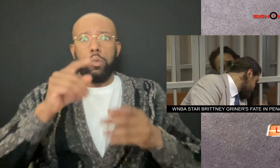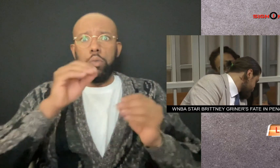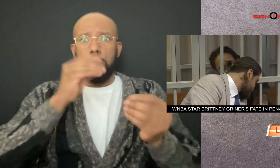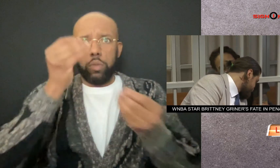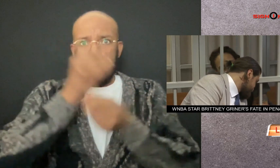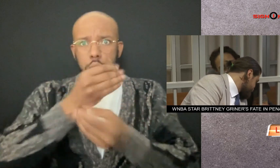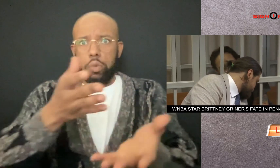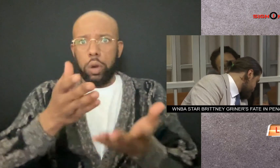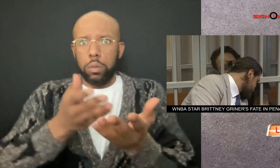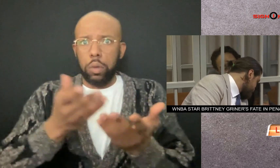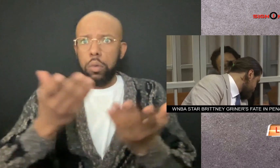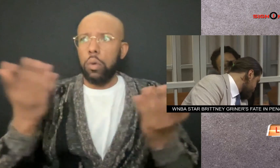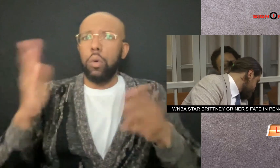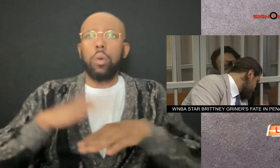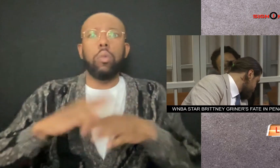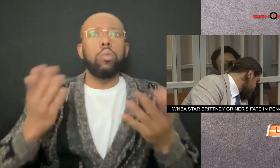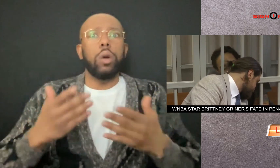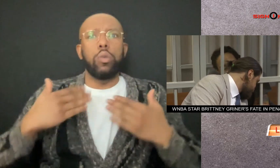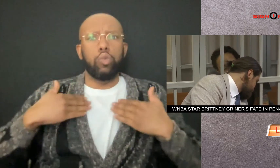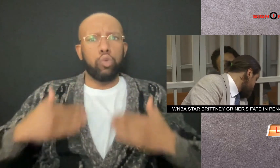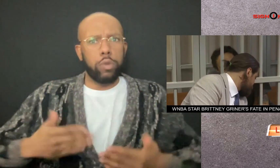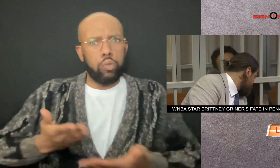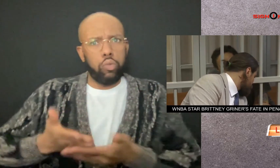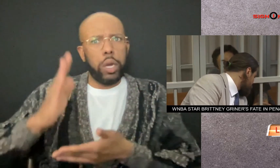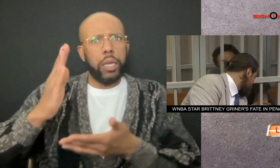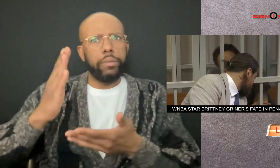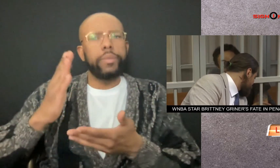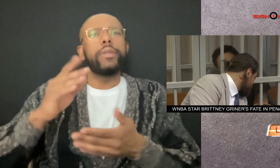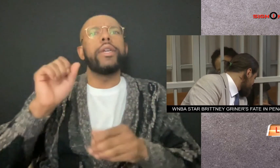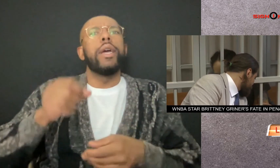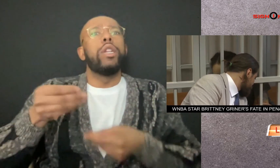but the department's report on human rights says